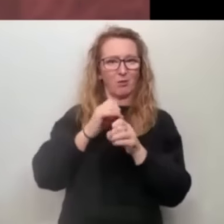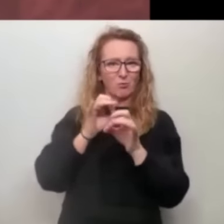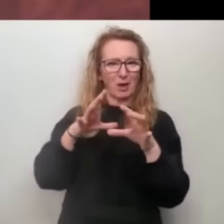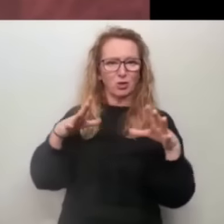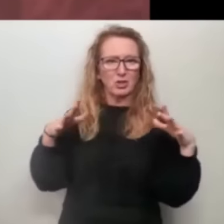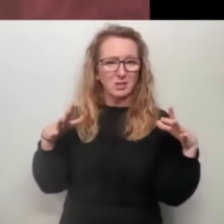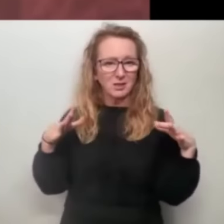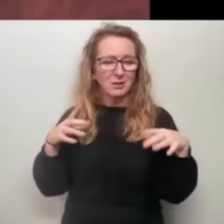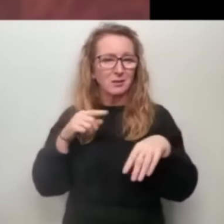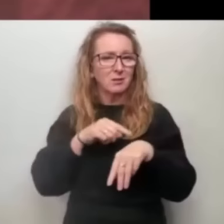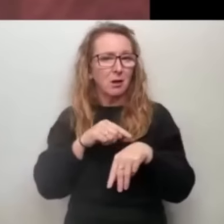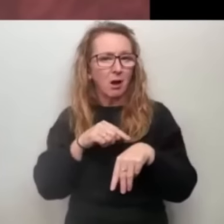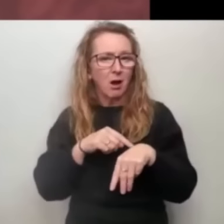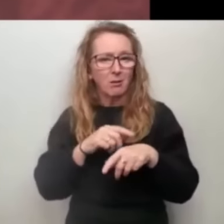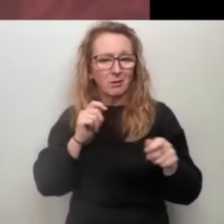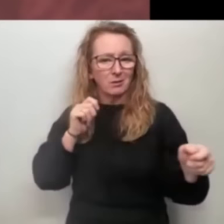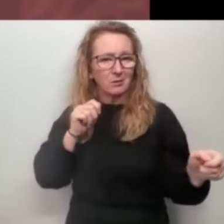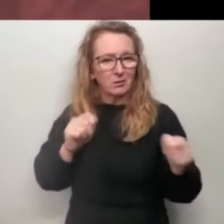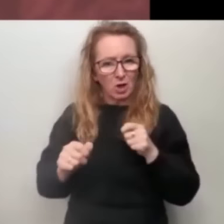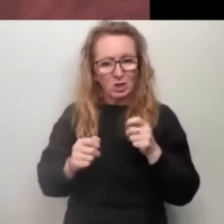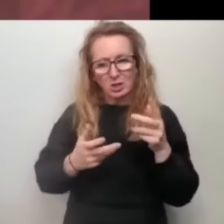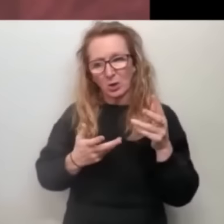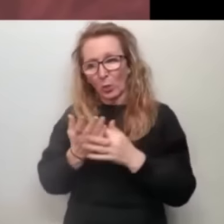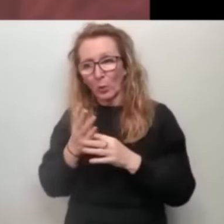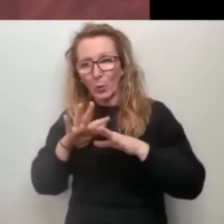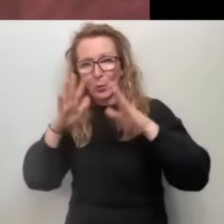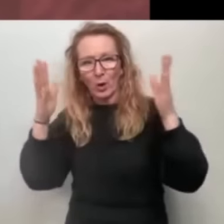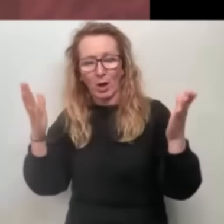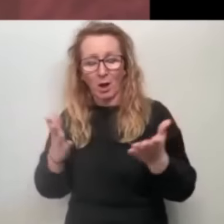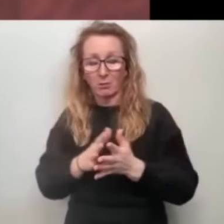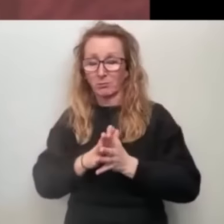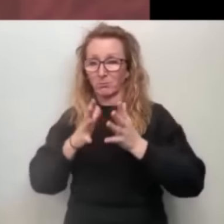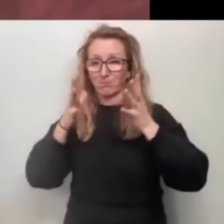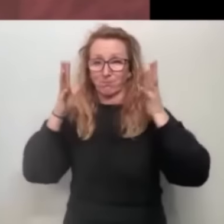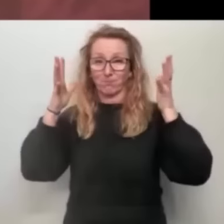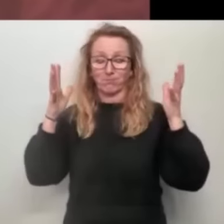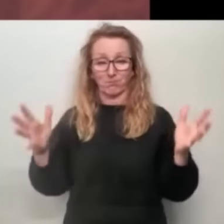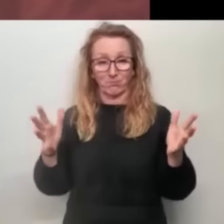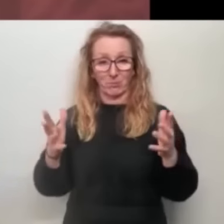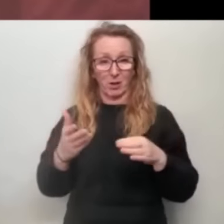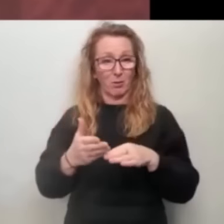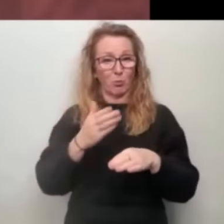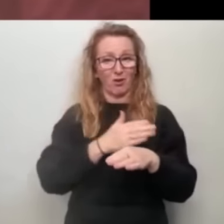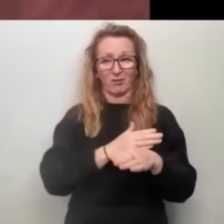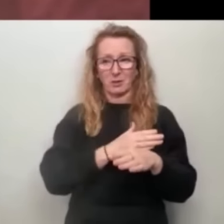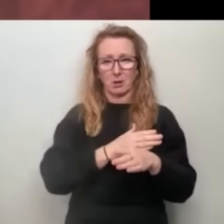It was a time when the changes wrought on the world with such magnitude to have been previously unimaginable.